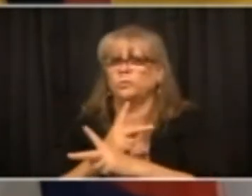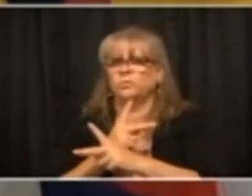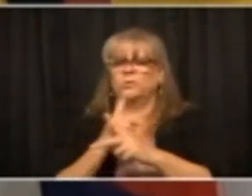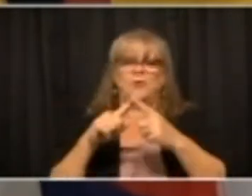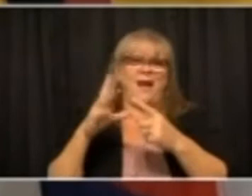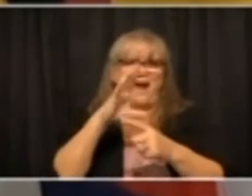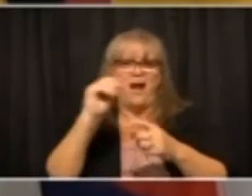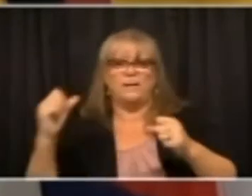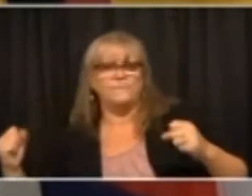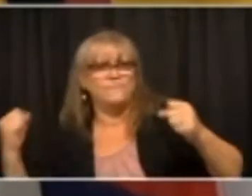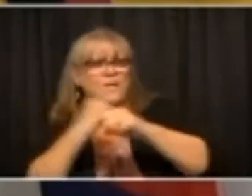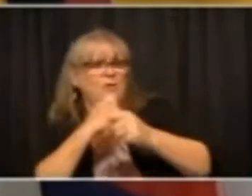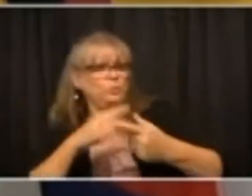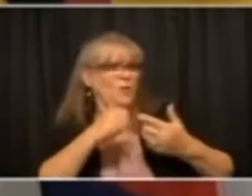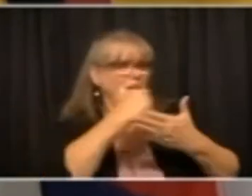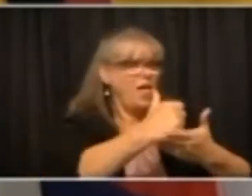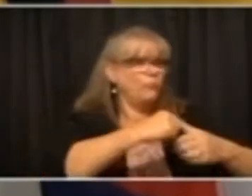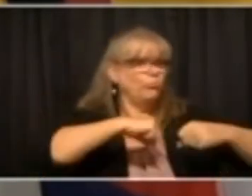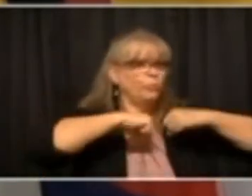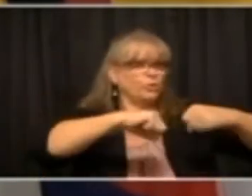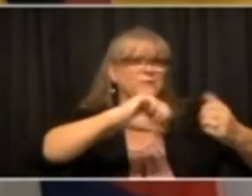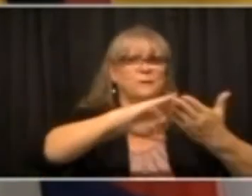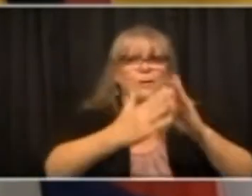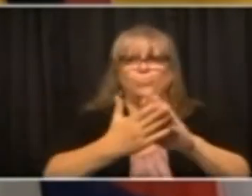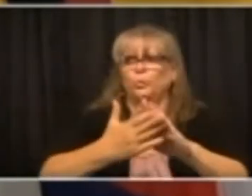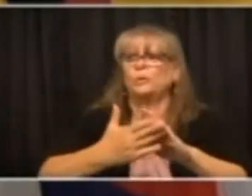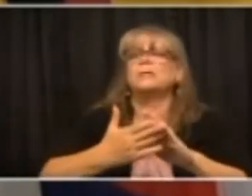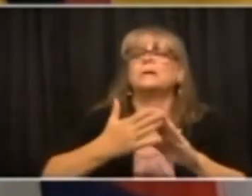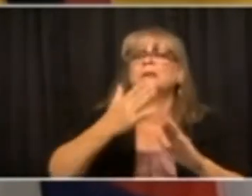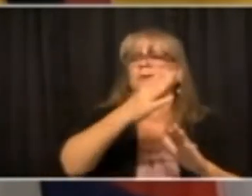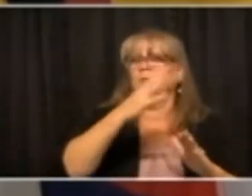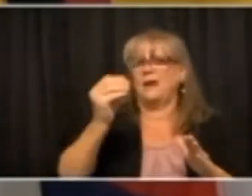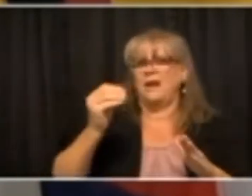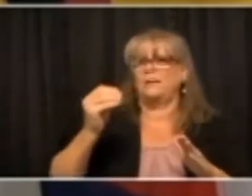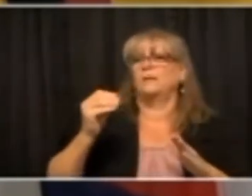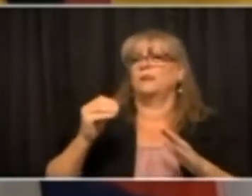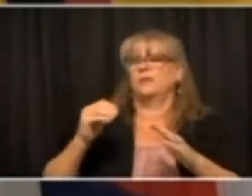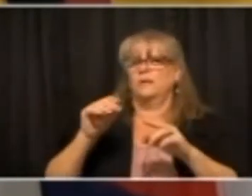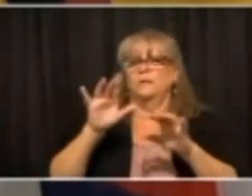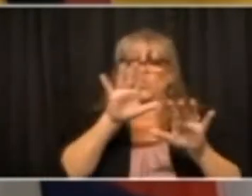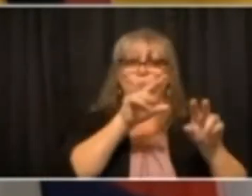and to aggressively fighting the fires that we're presented with i'm